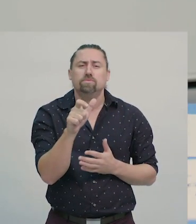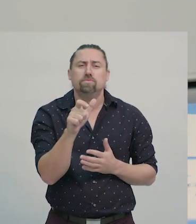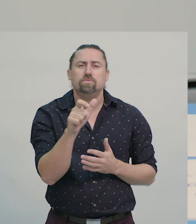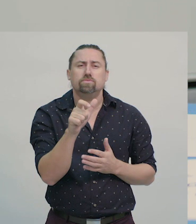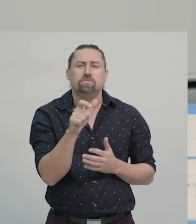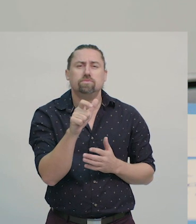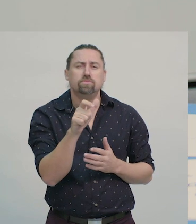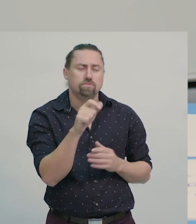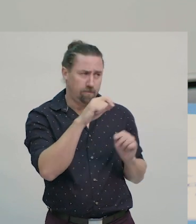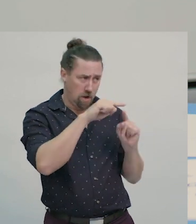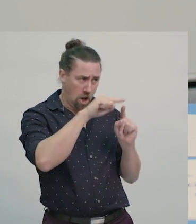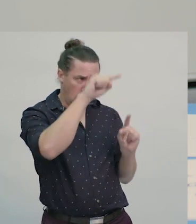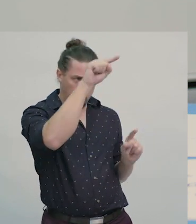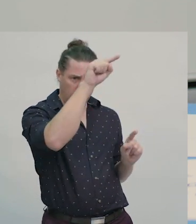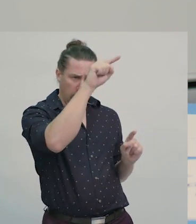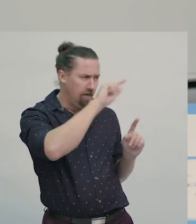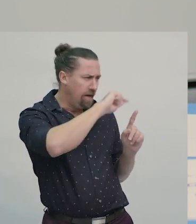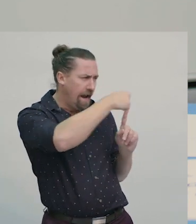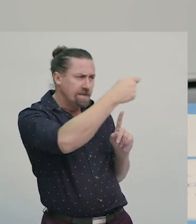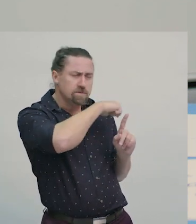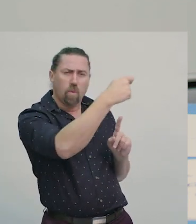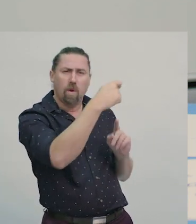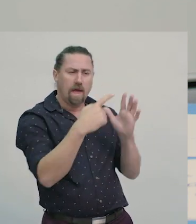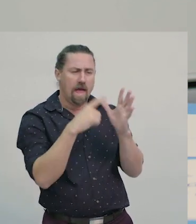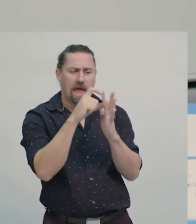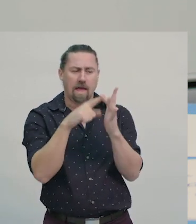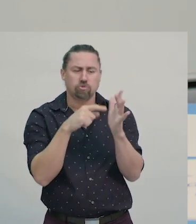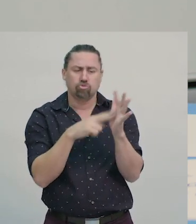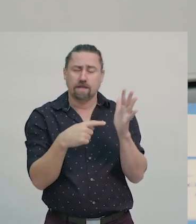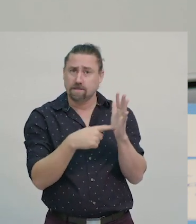Adjacent angles on a straight line are called supplementary,